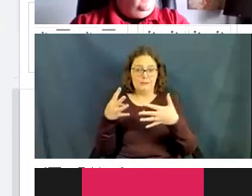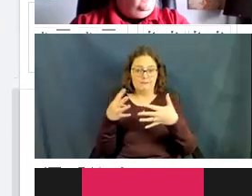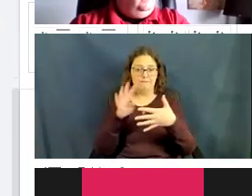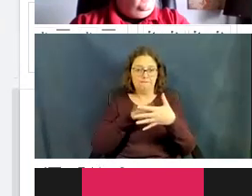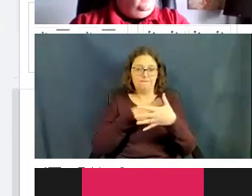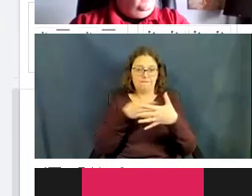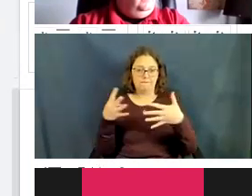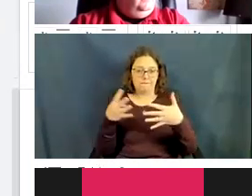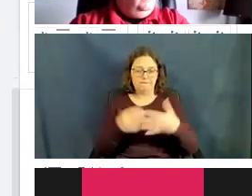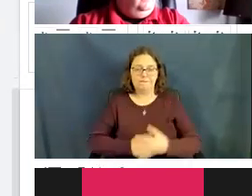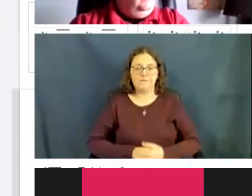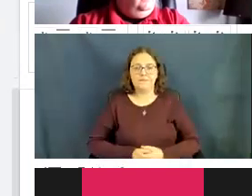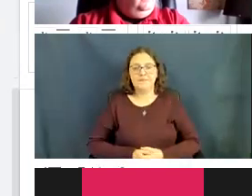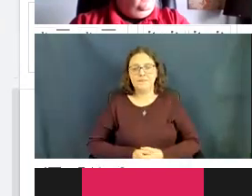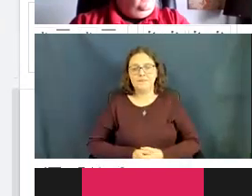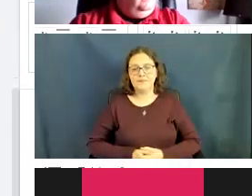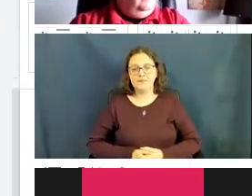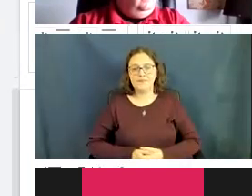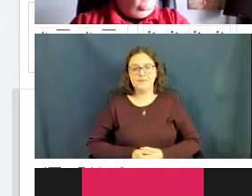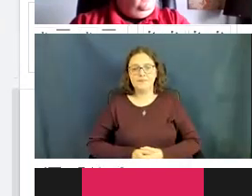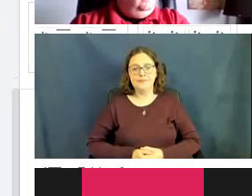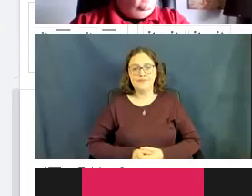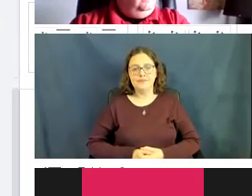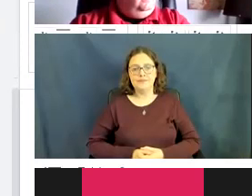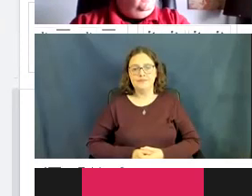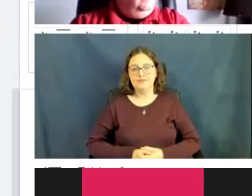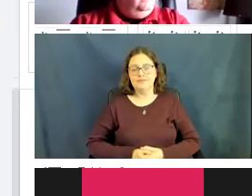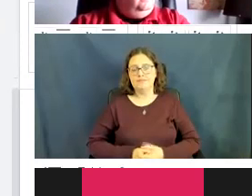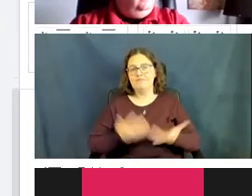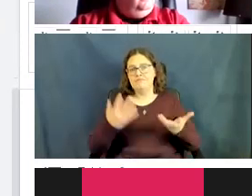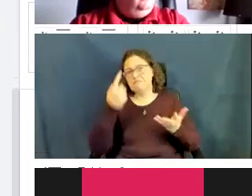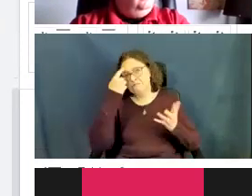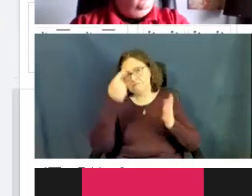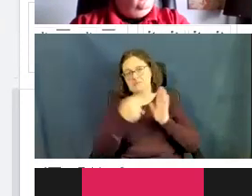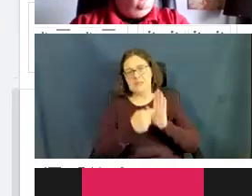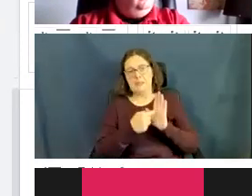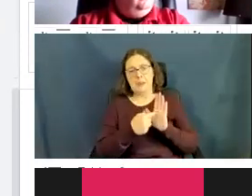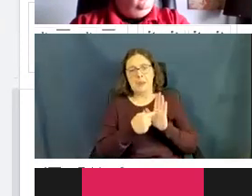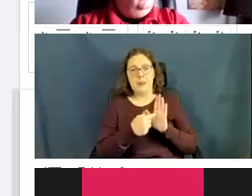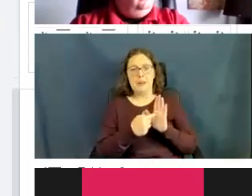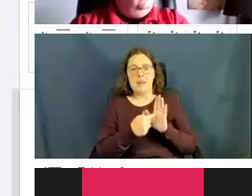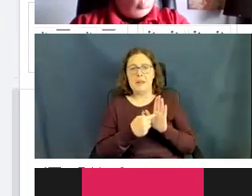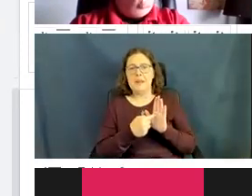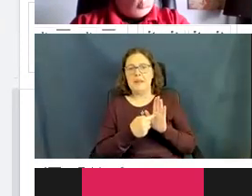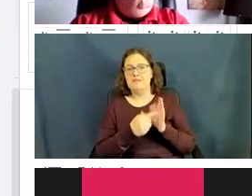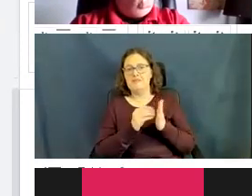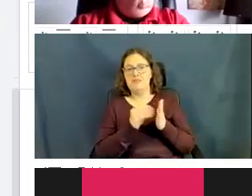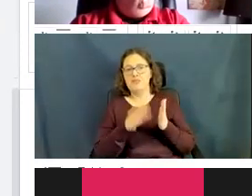in Google, you actually have to go into your pictures or save a picture to your desktop